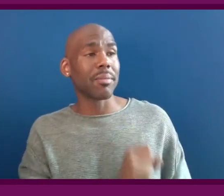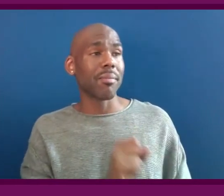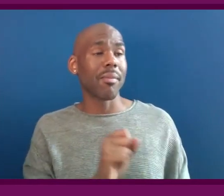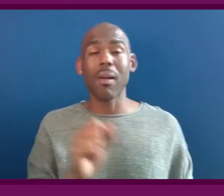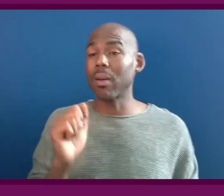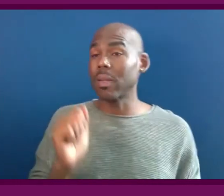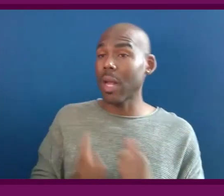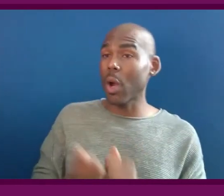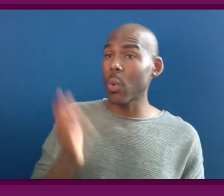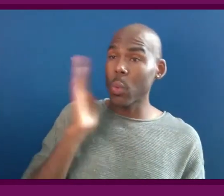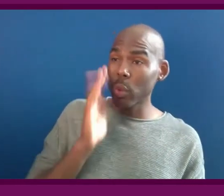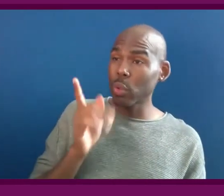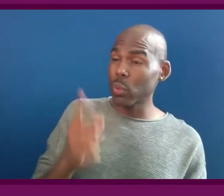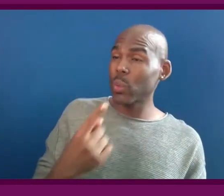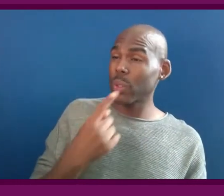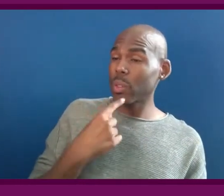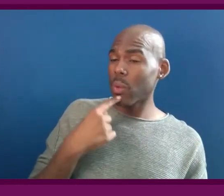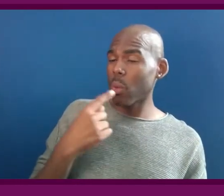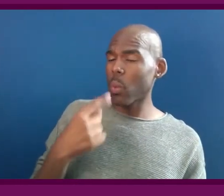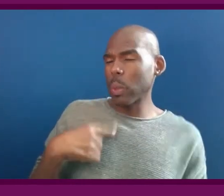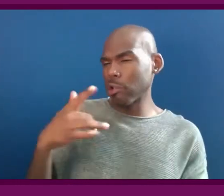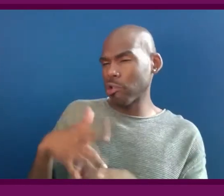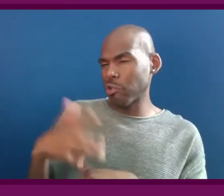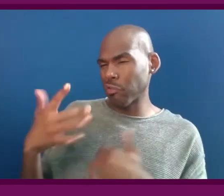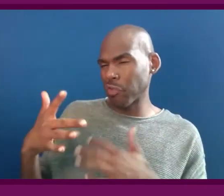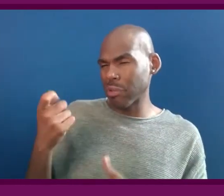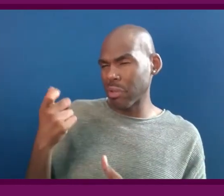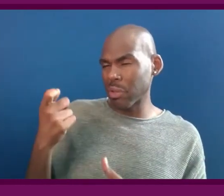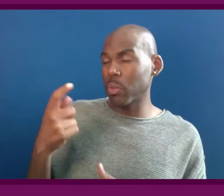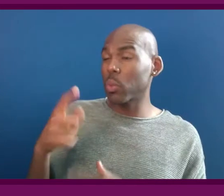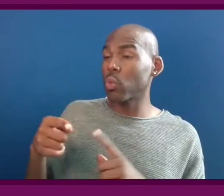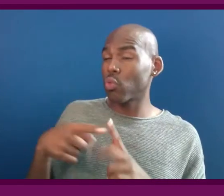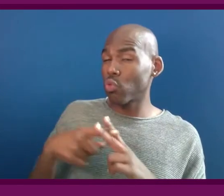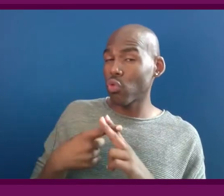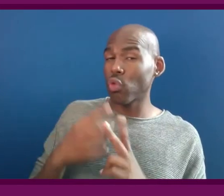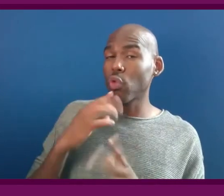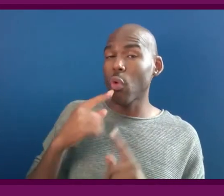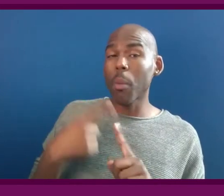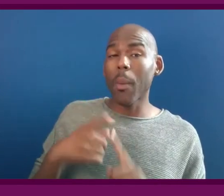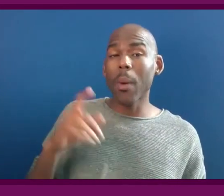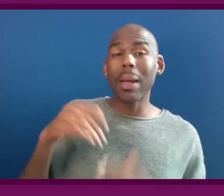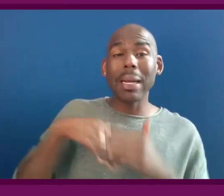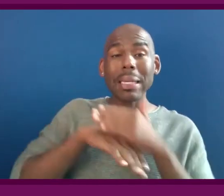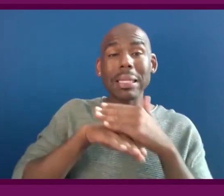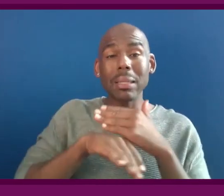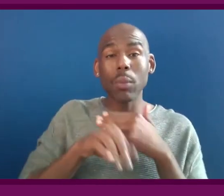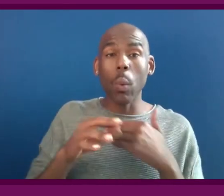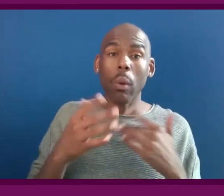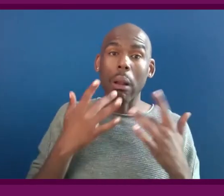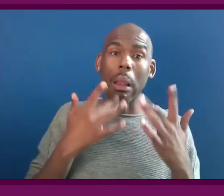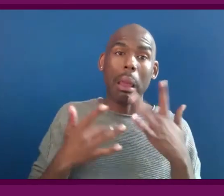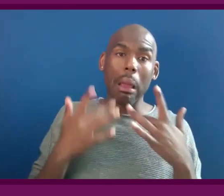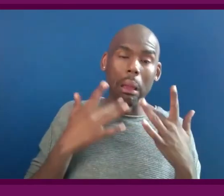Ashley Inkumsah: How would you say that, you've touched on this before, you started to talk about this accessibility or lack thereof, how has that